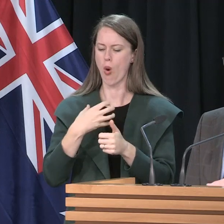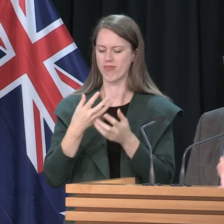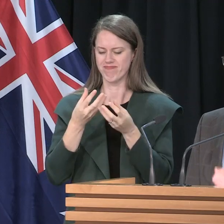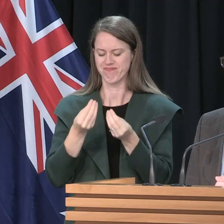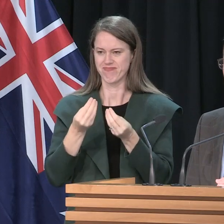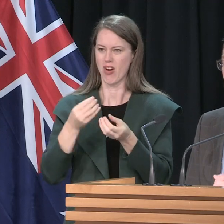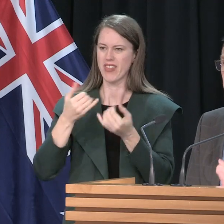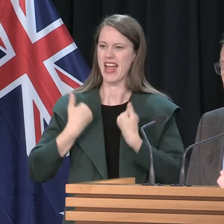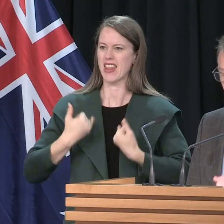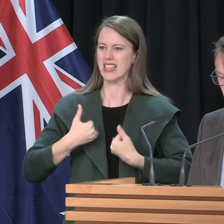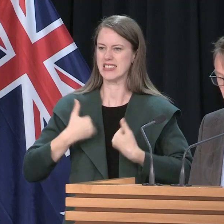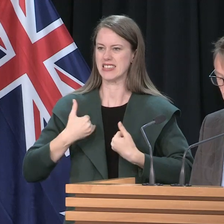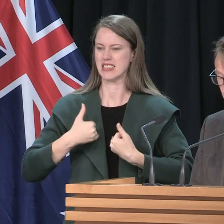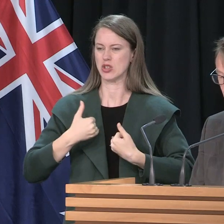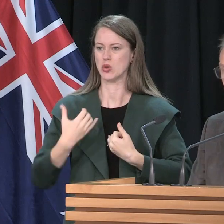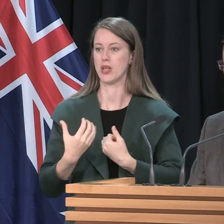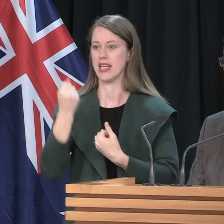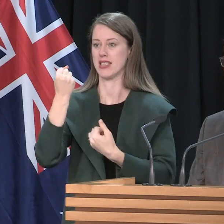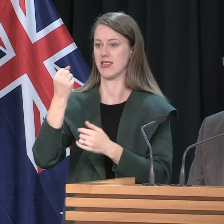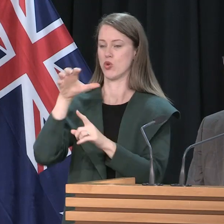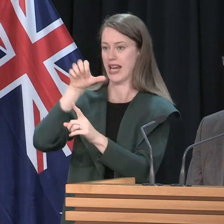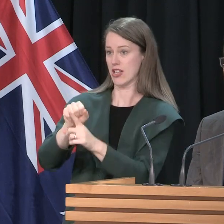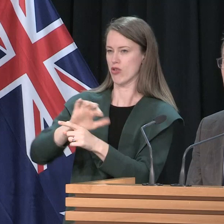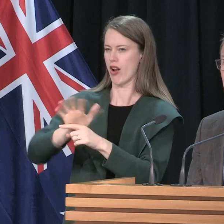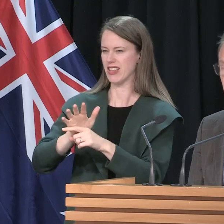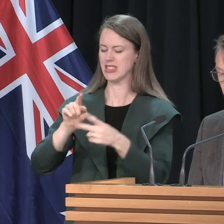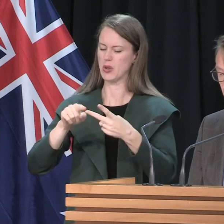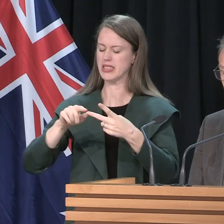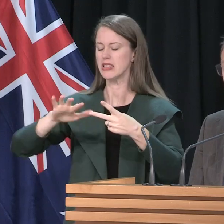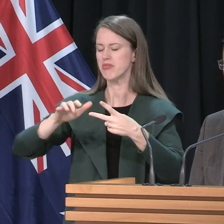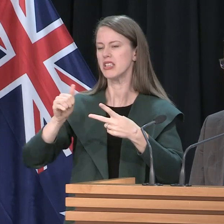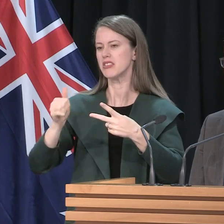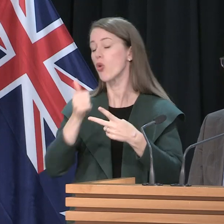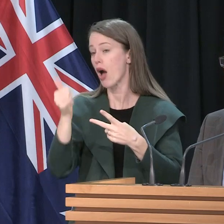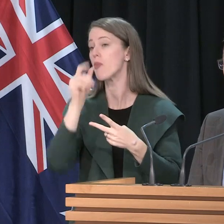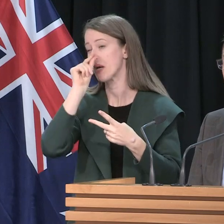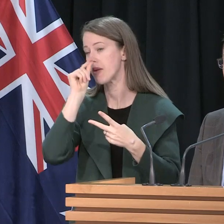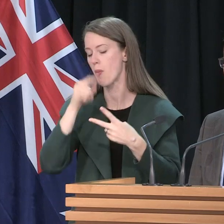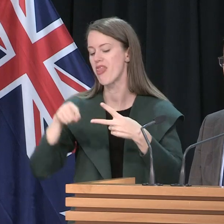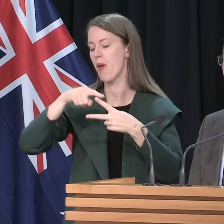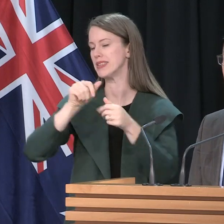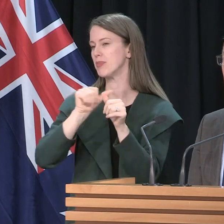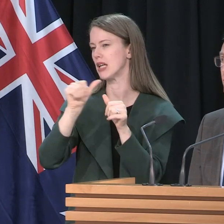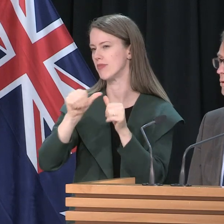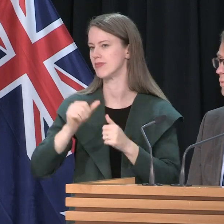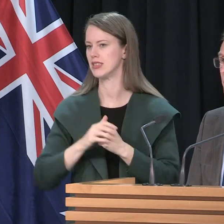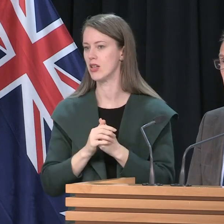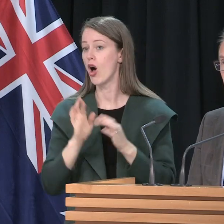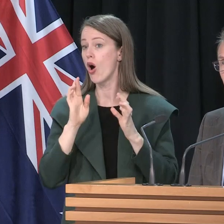less sensitive because it needs - you need to get more viral load on the throat swab to be able to return to a